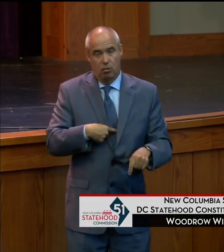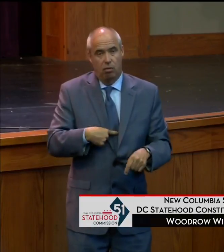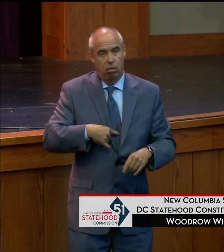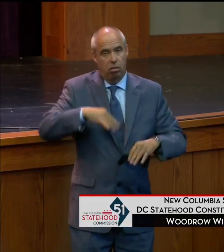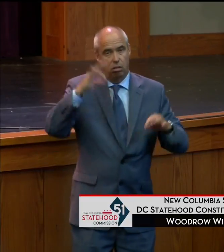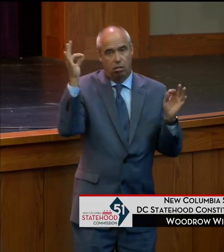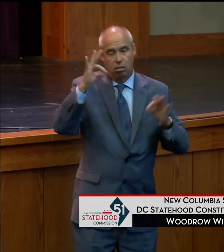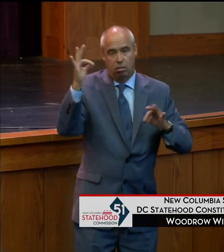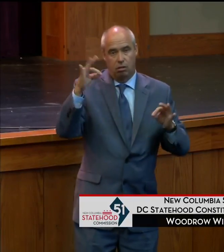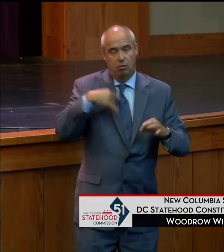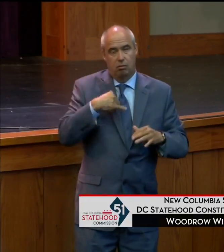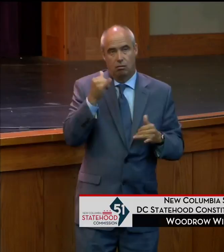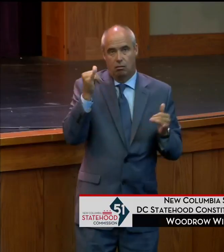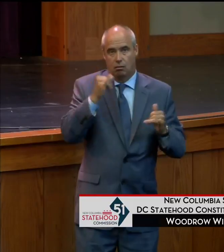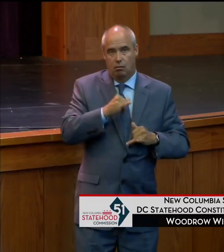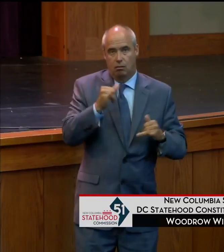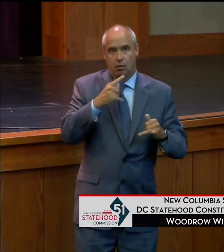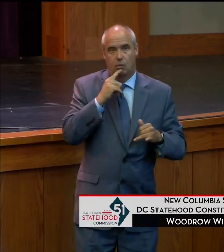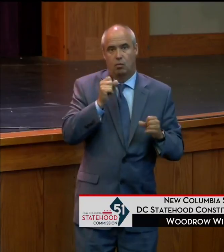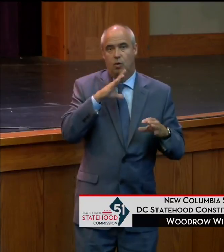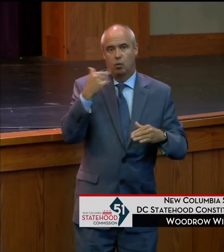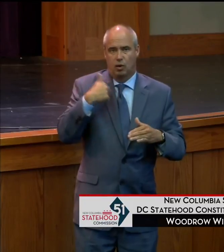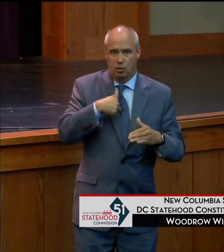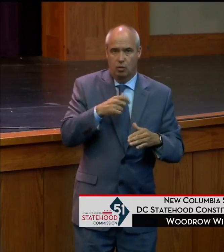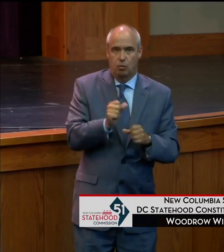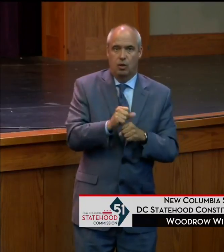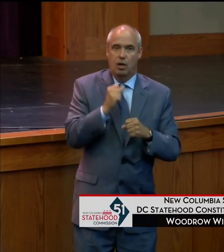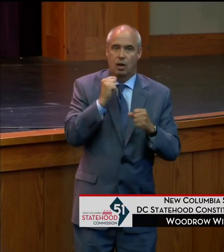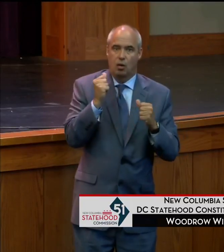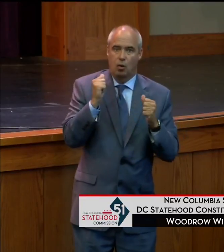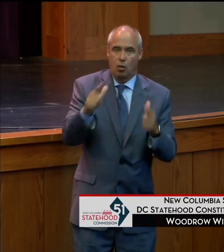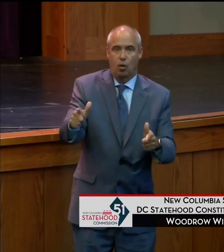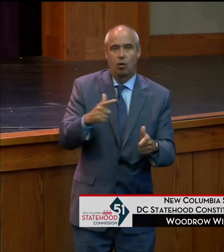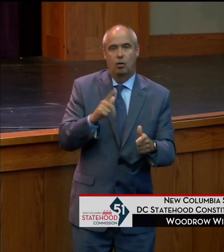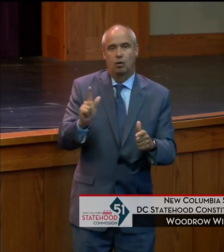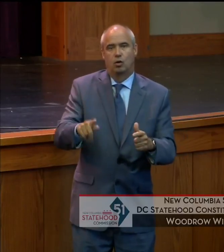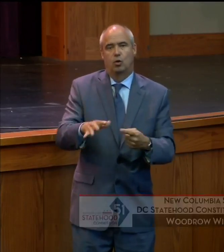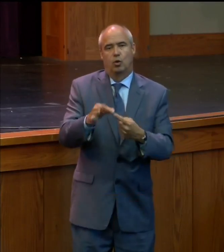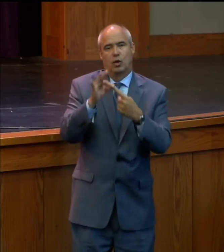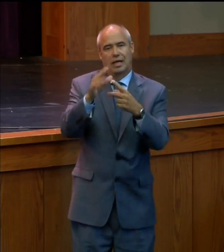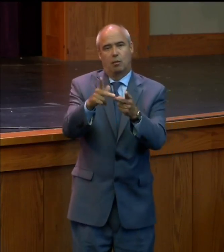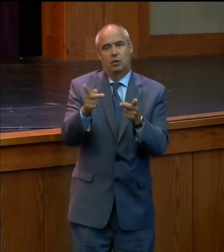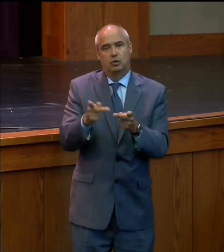AND IF NOTHING ELSE COMES OUT OF THIS PROCESS WE HAVE TO MAKE EVERYONE AWARE OF THE UNIQUE POSITION WE ARE IN.